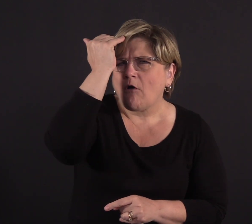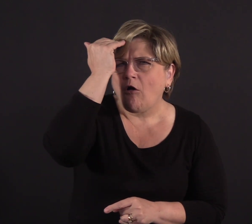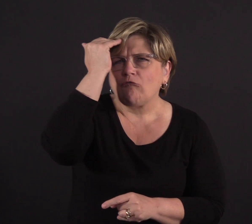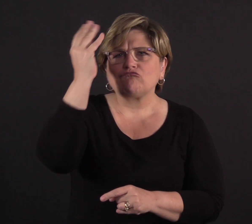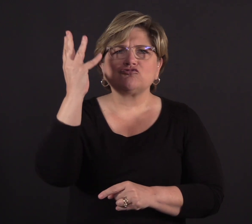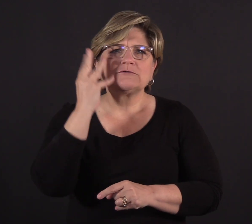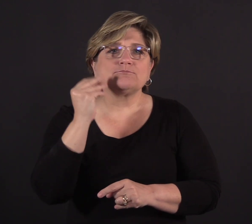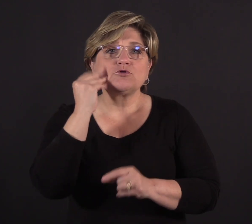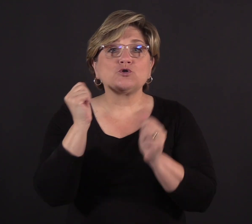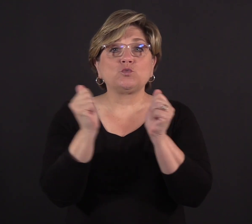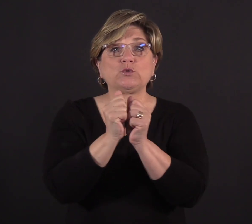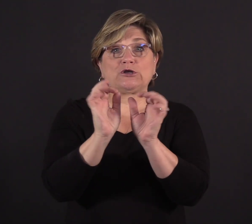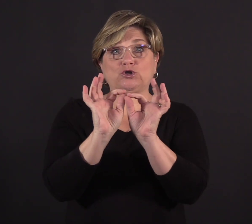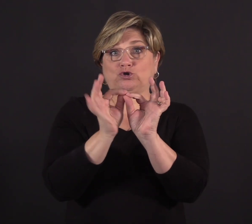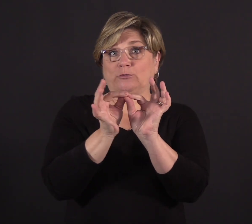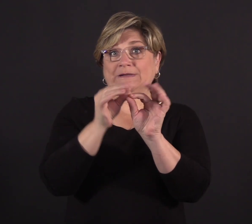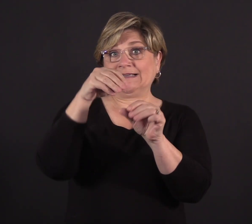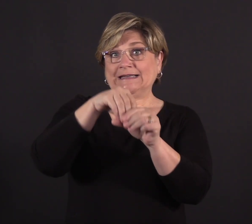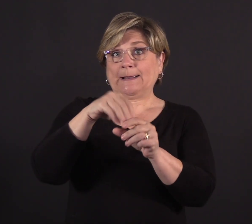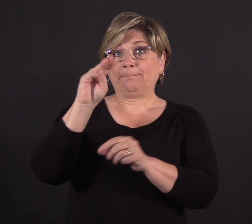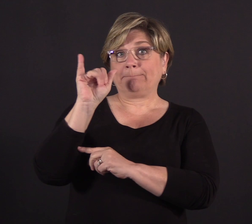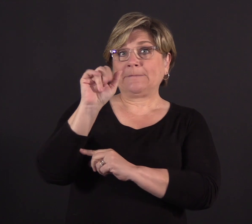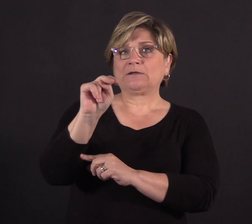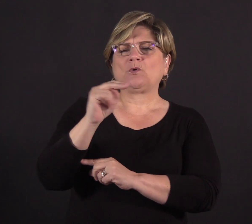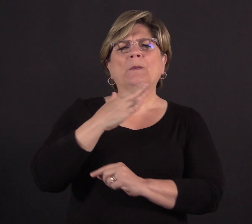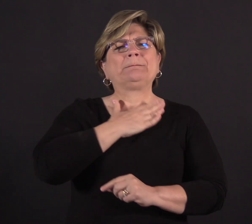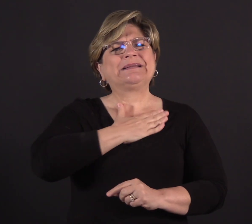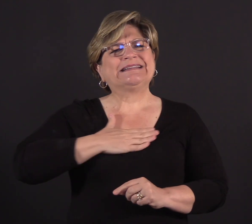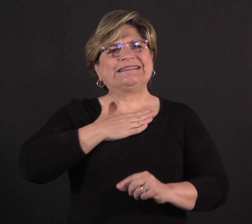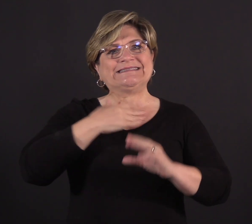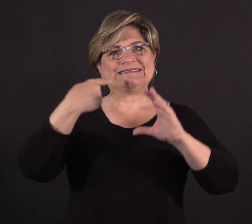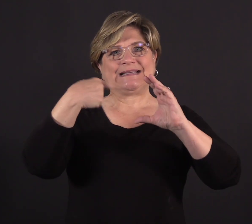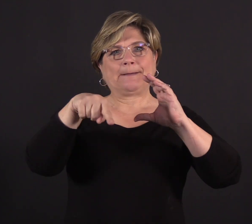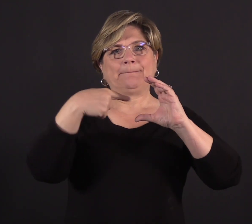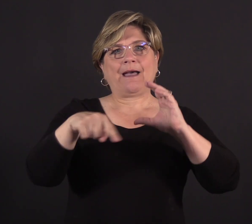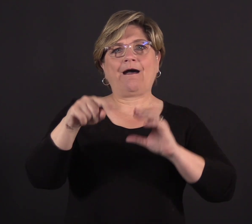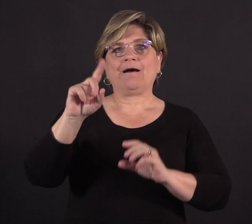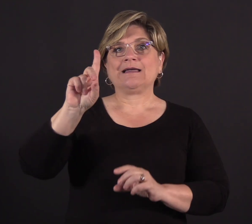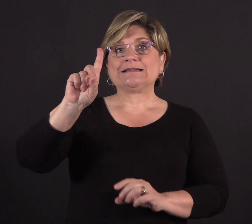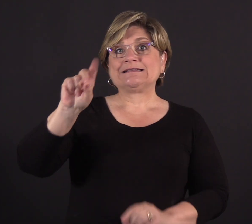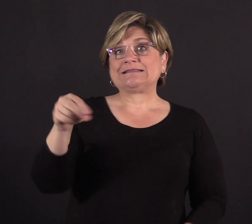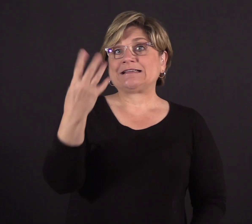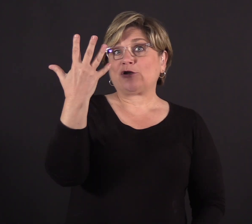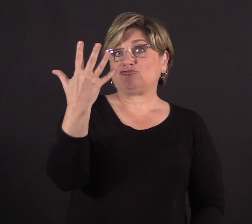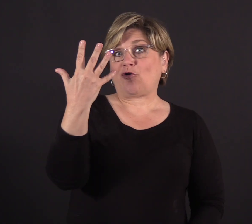or experience with interpreting in Minnesota, please email Dendros.